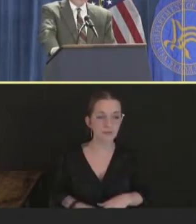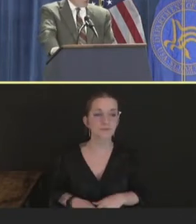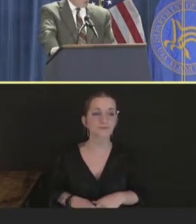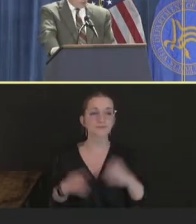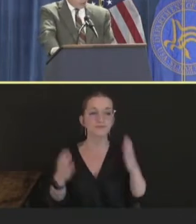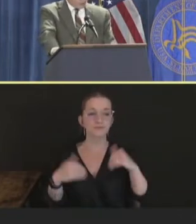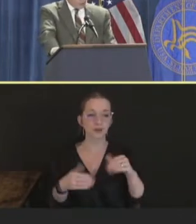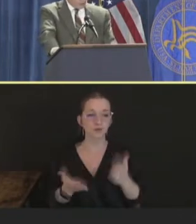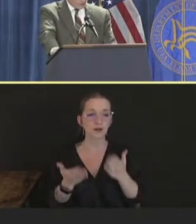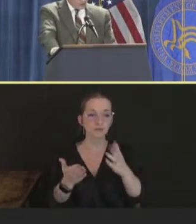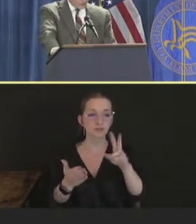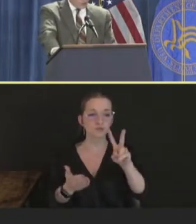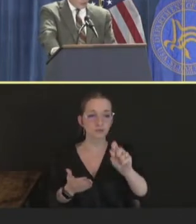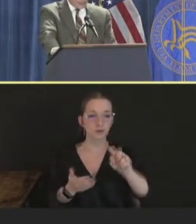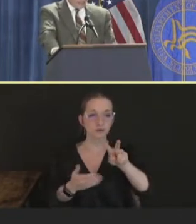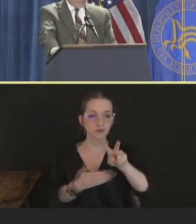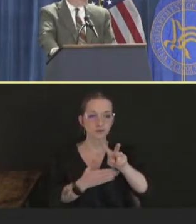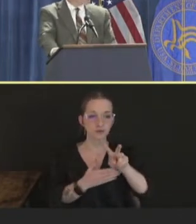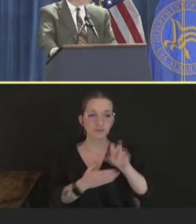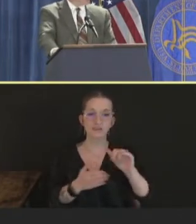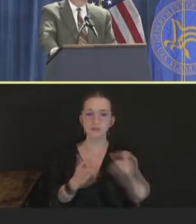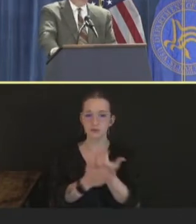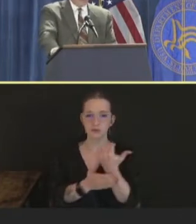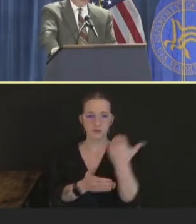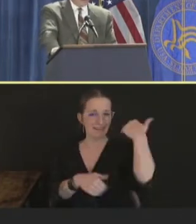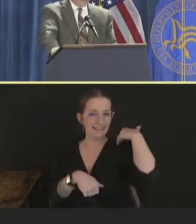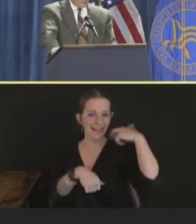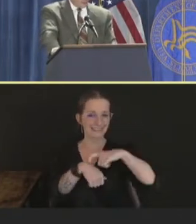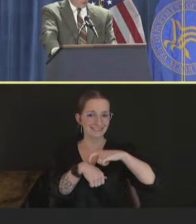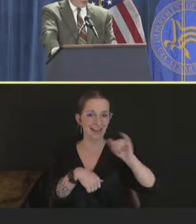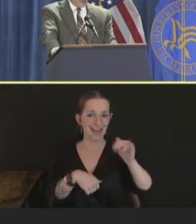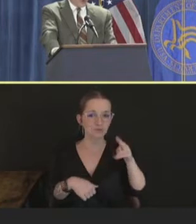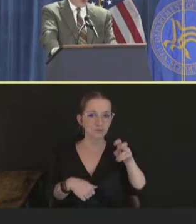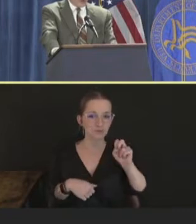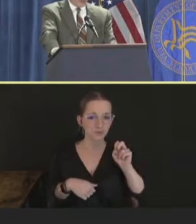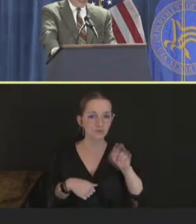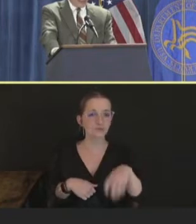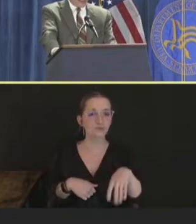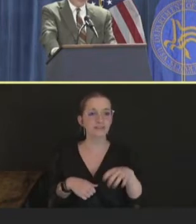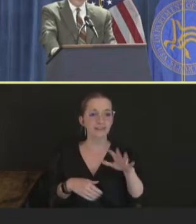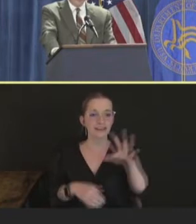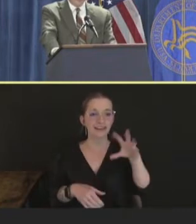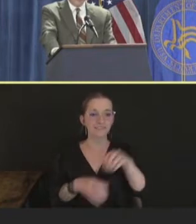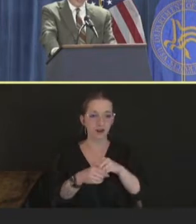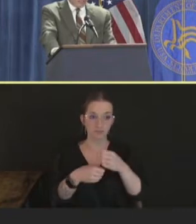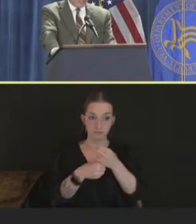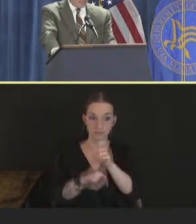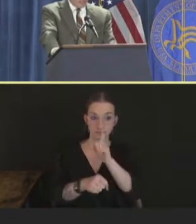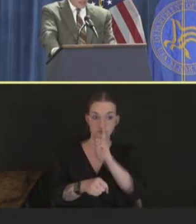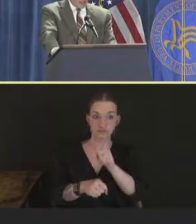Recommendation 2.2 was new last time, involves ensuring that vaccine safety and confidence